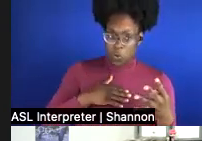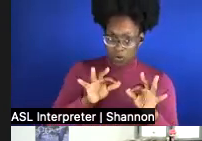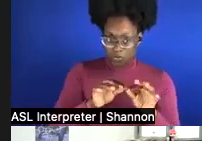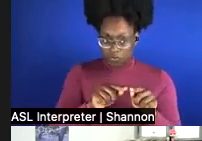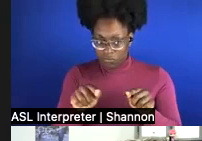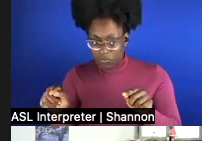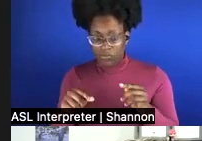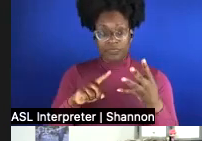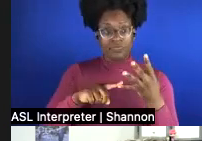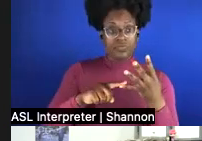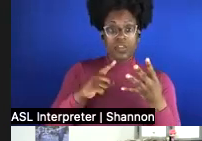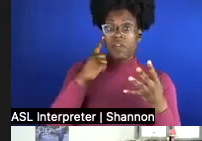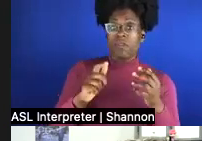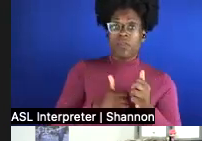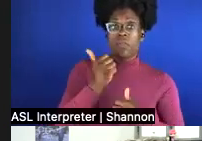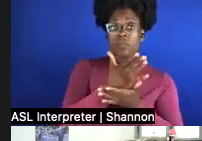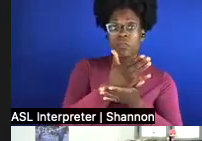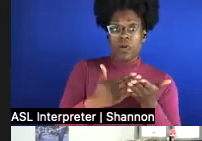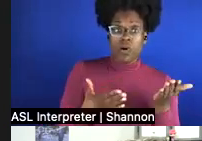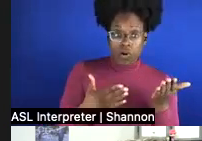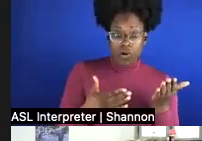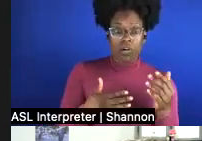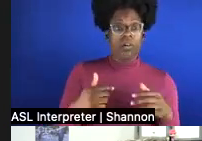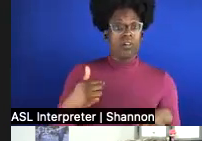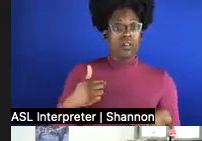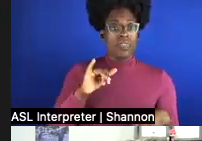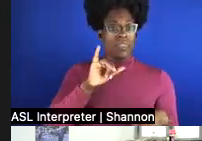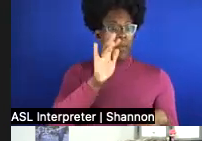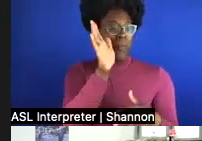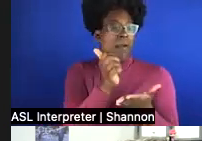"For the most part..." at the beginning to help the writing tutor qualify their comment